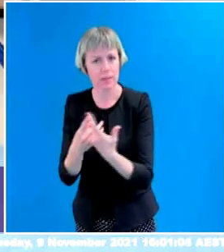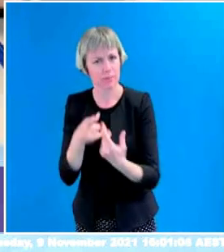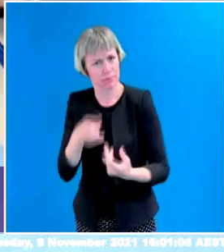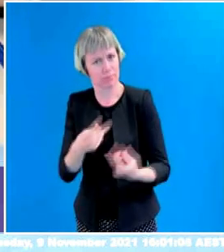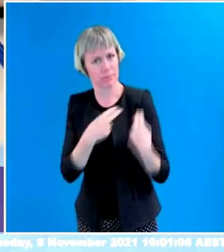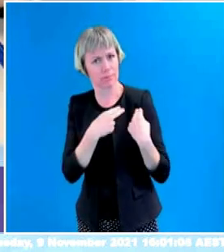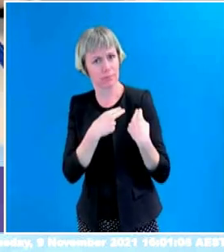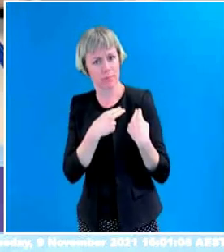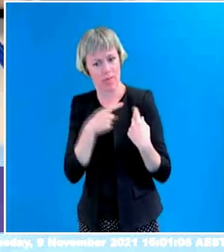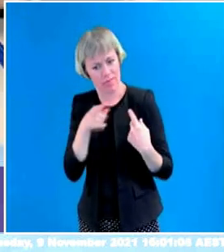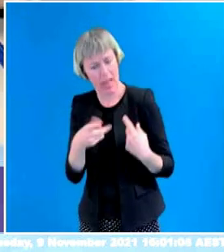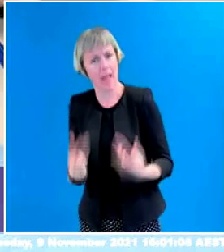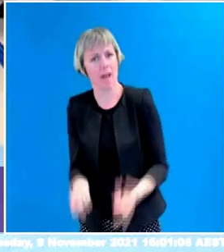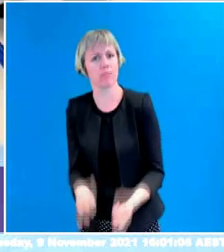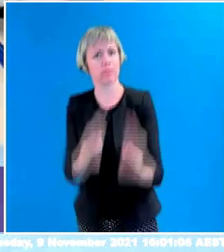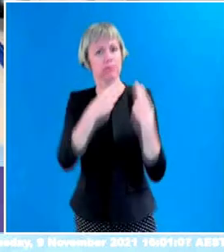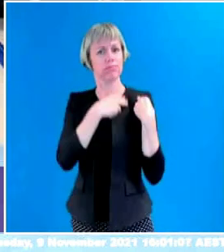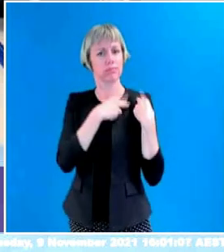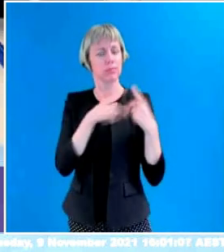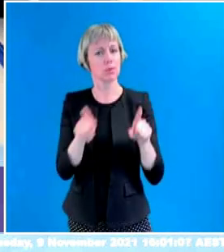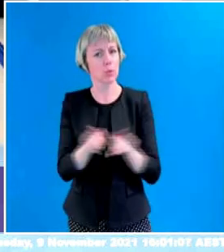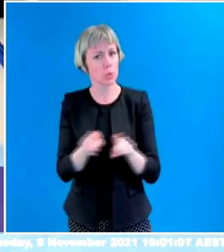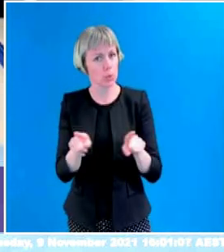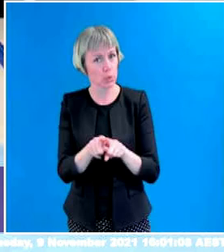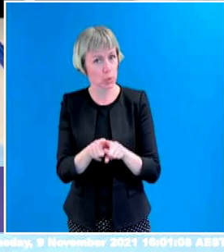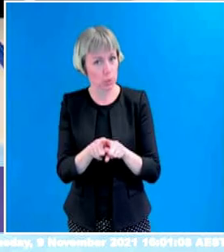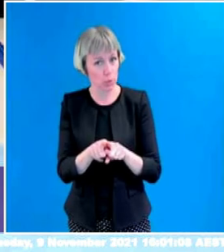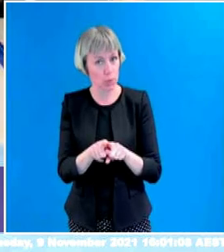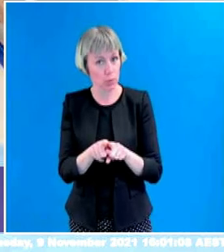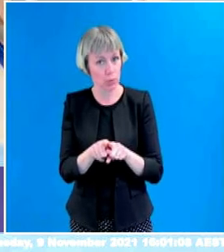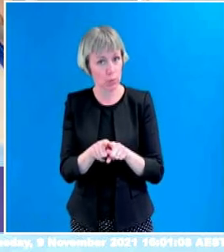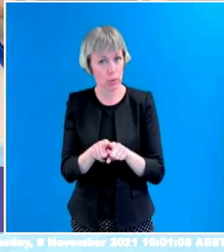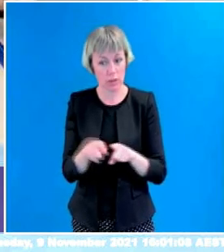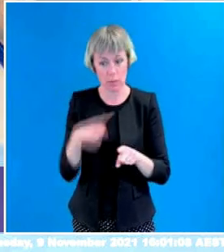obligation, because that's how you give effect to it in society.